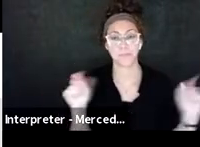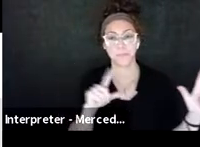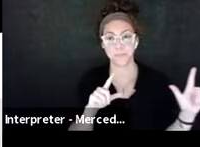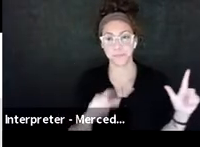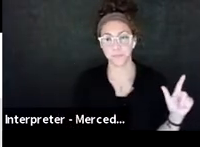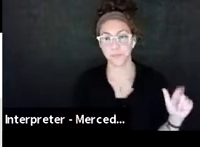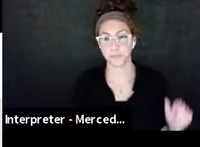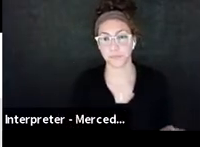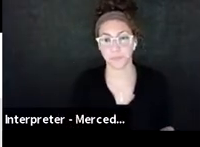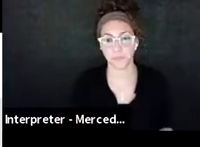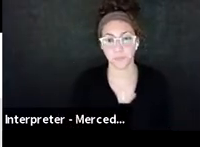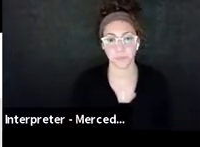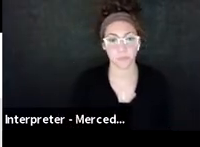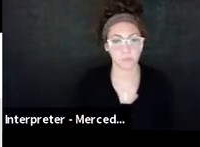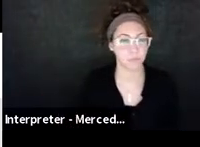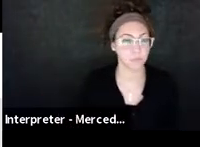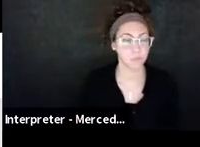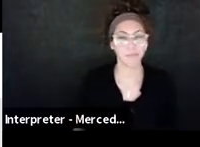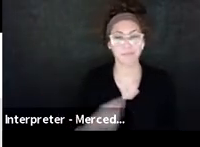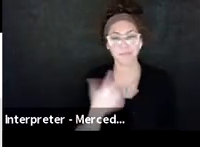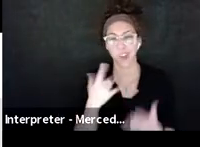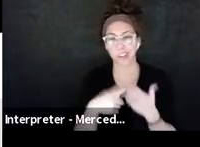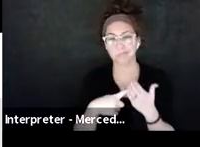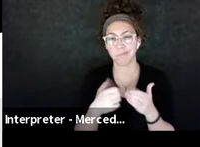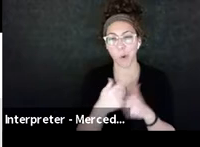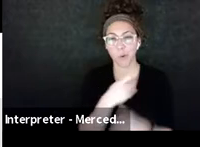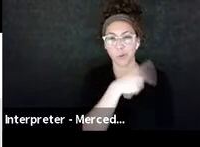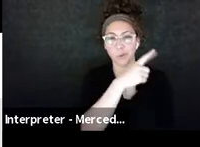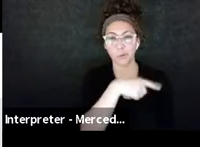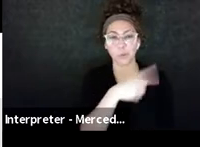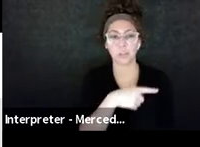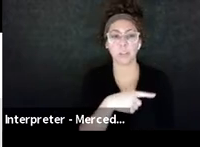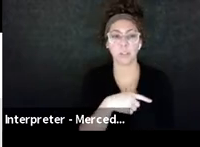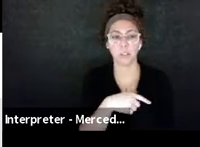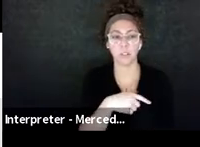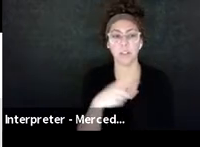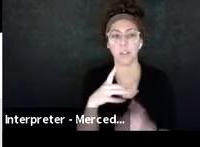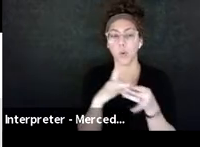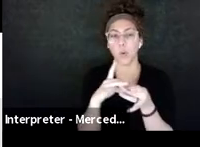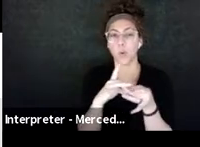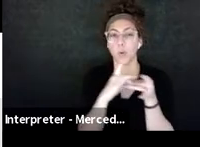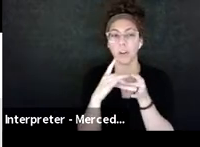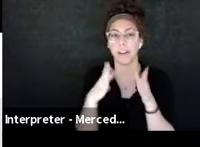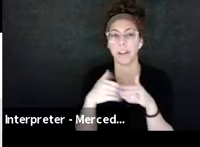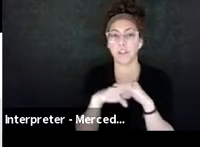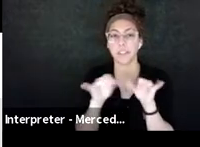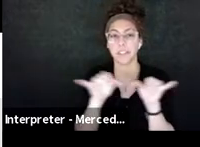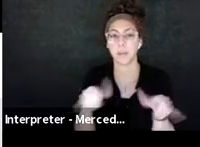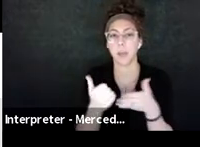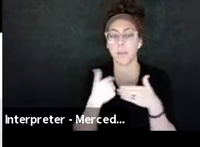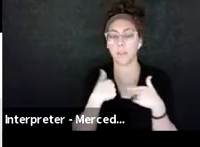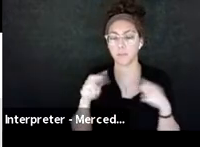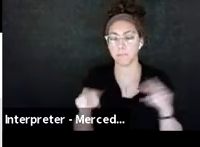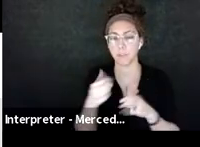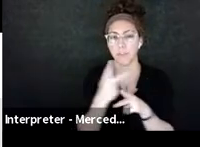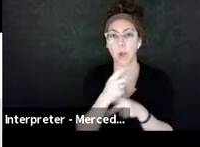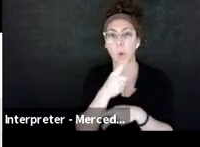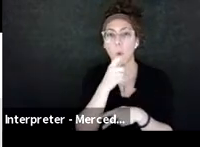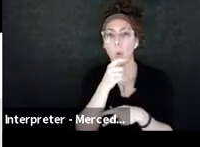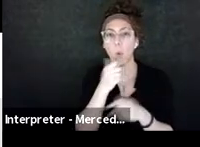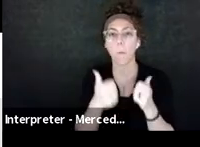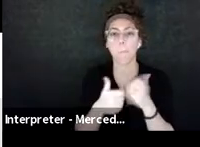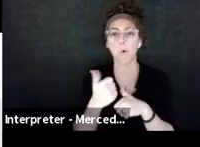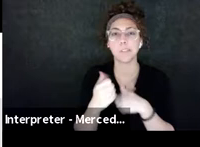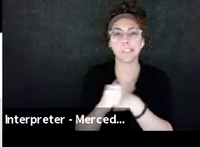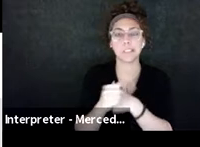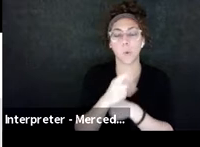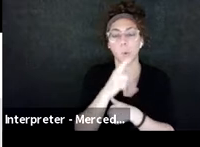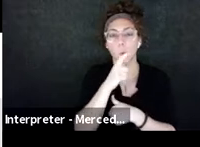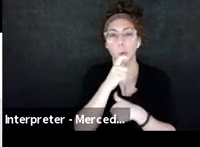maria.rodriguez: So pretty much already covered this, again, the core data entry system allows us to effectively identify and prioritize the most vulnerable in the community for services and housing. I did mention that we do have a low